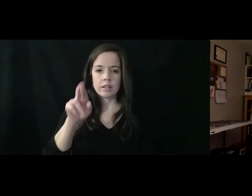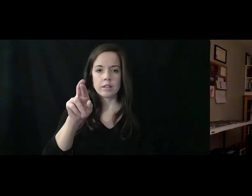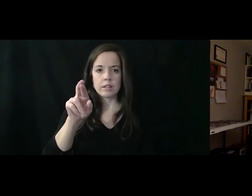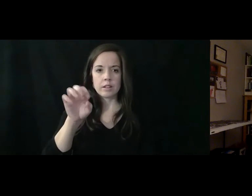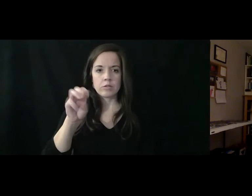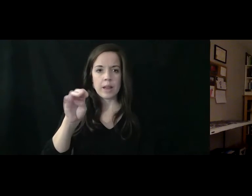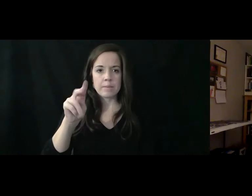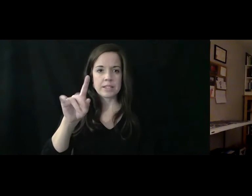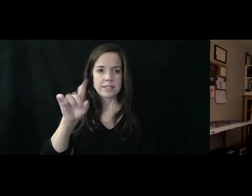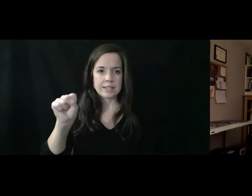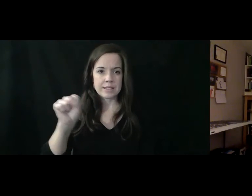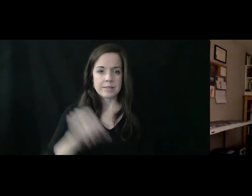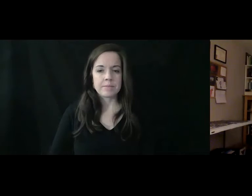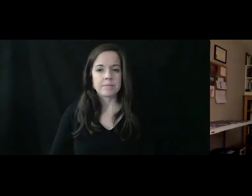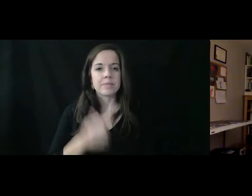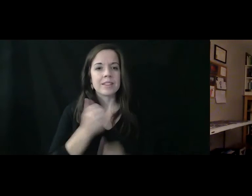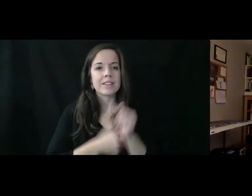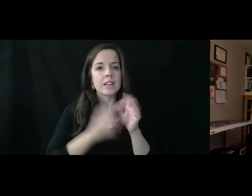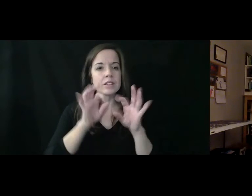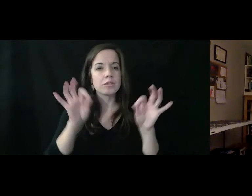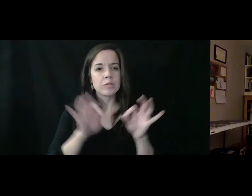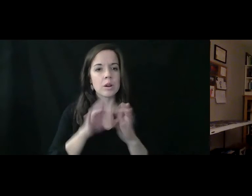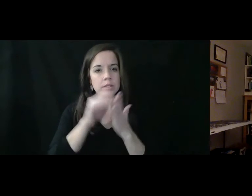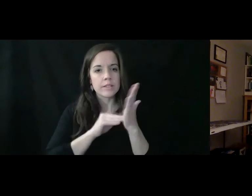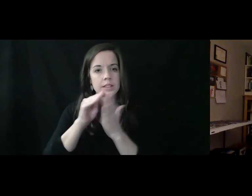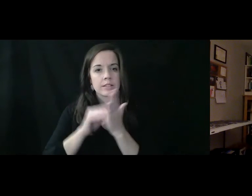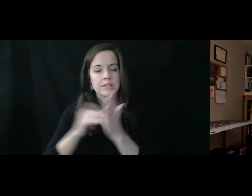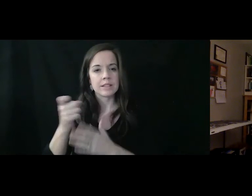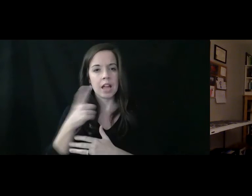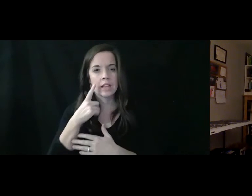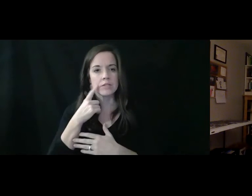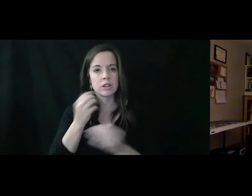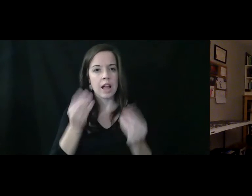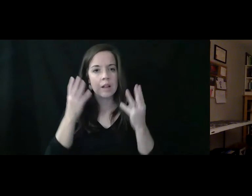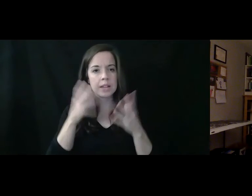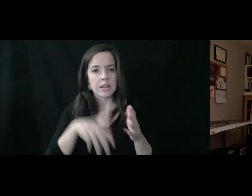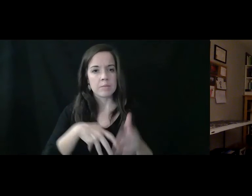Each form she fills out asks for the number of pregnancies, the number of live births.